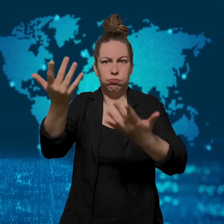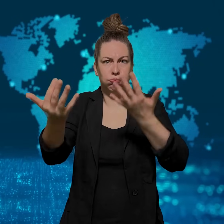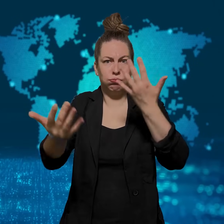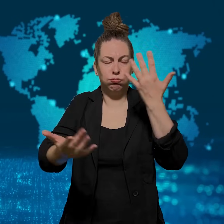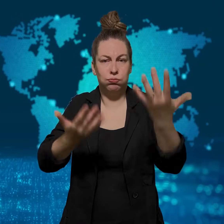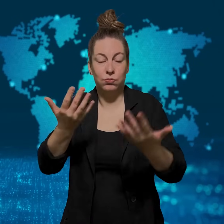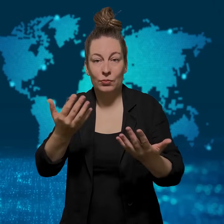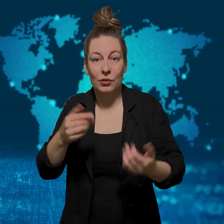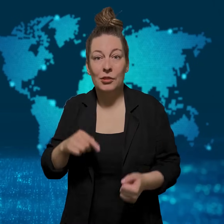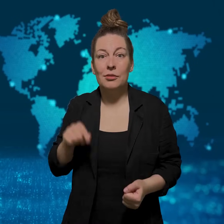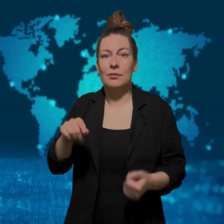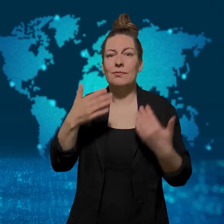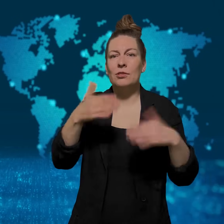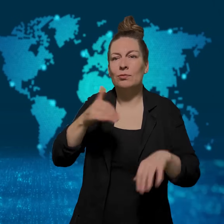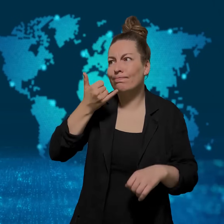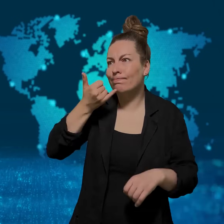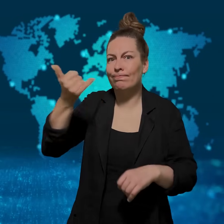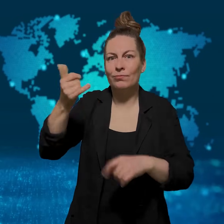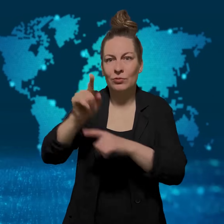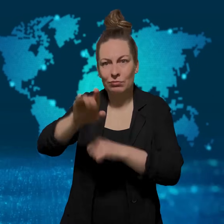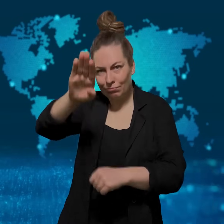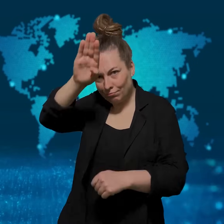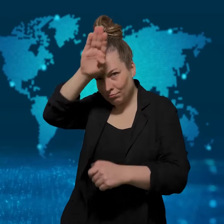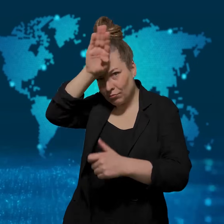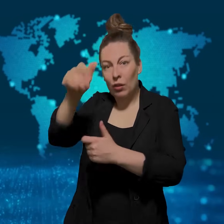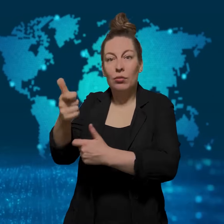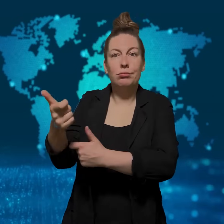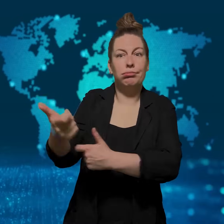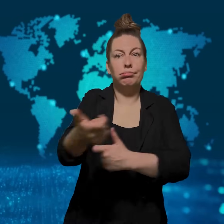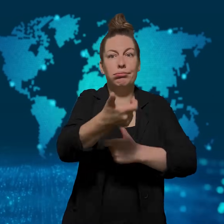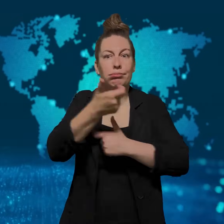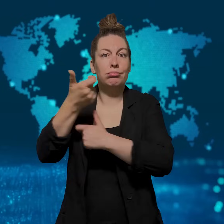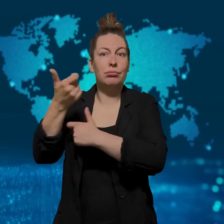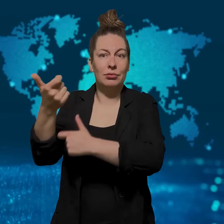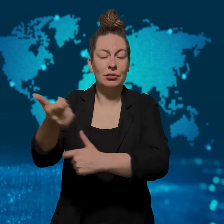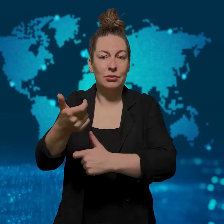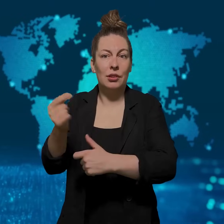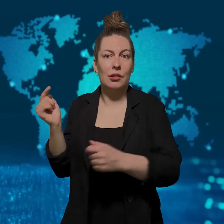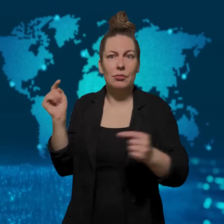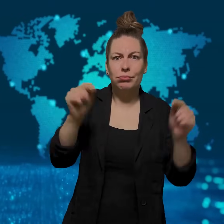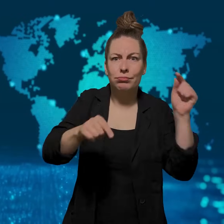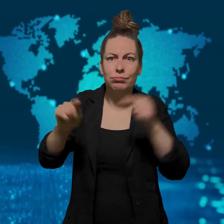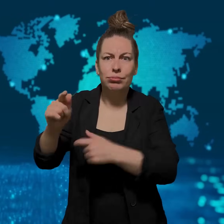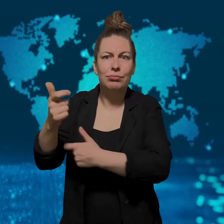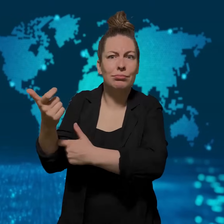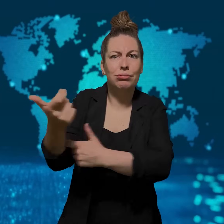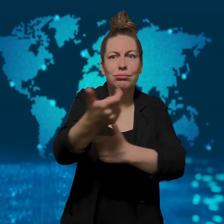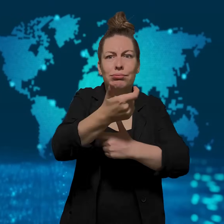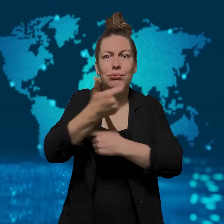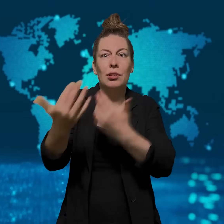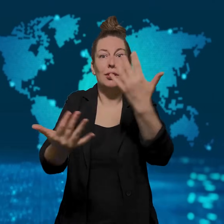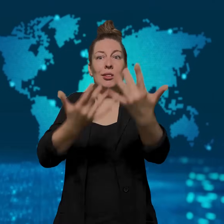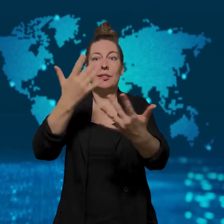an arcade building in Rajkot, in the western state of Gujarat, India.